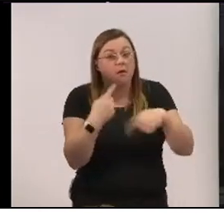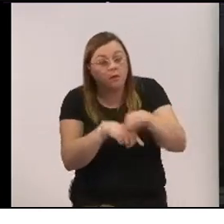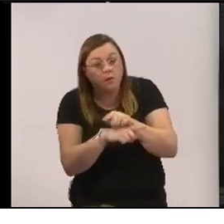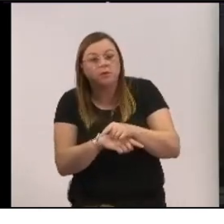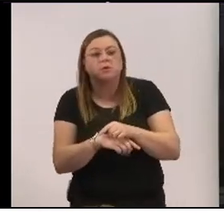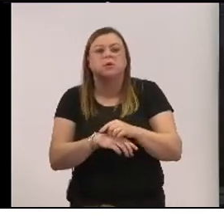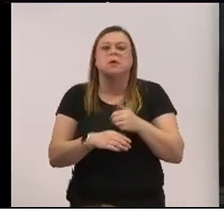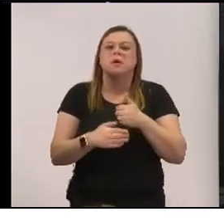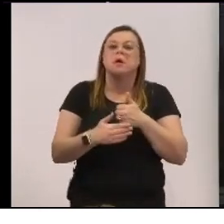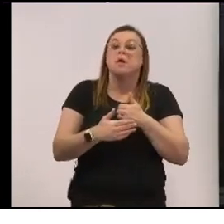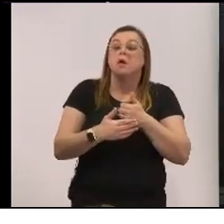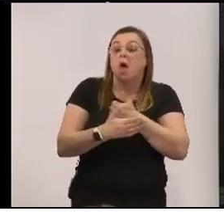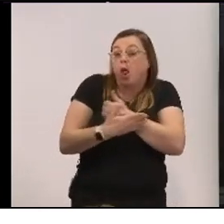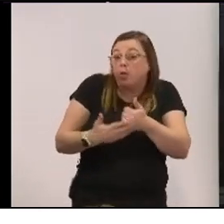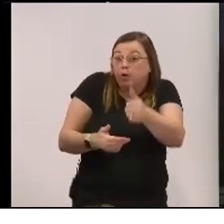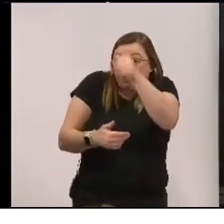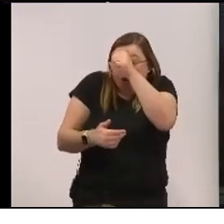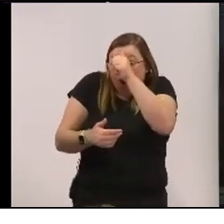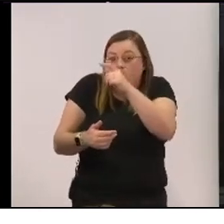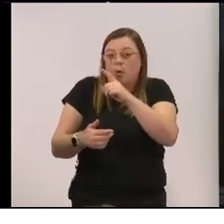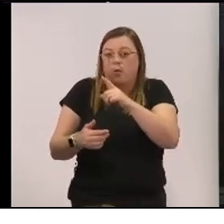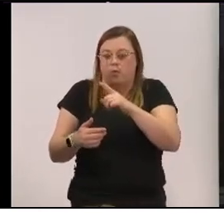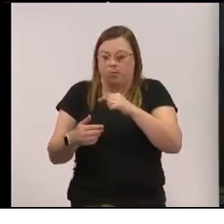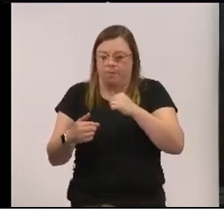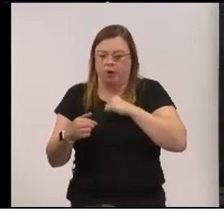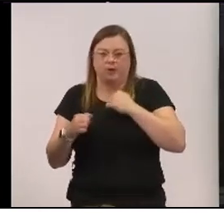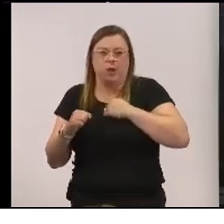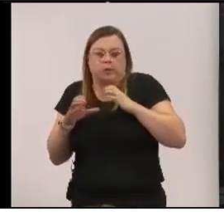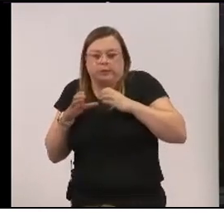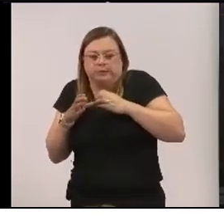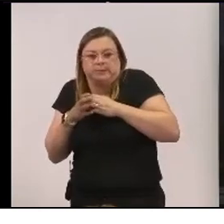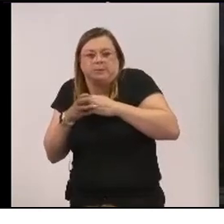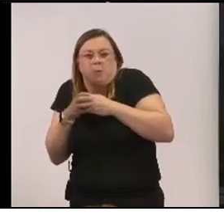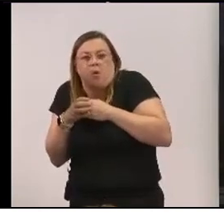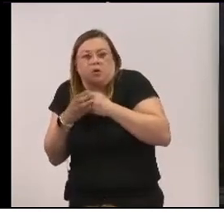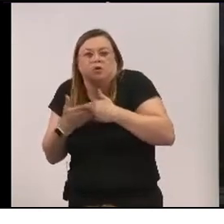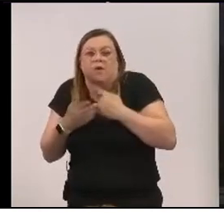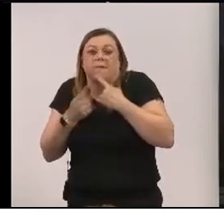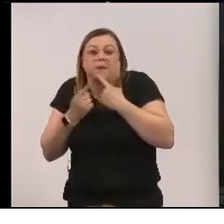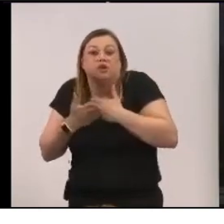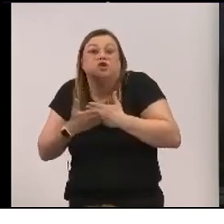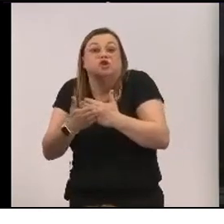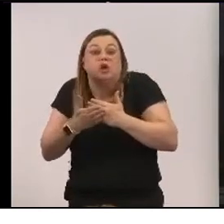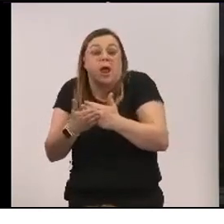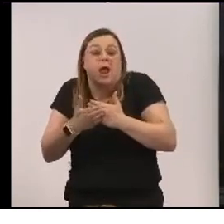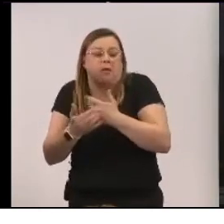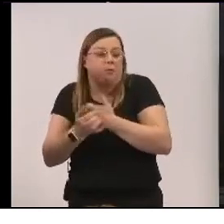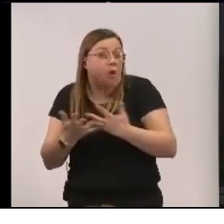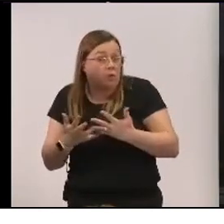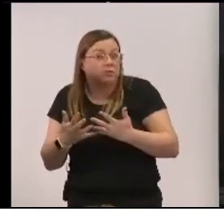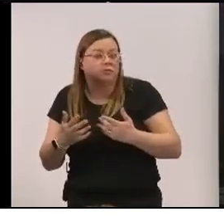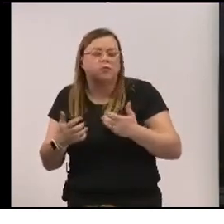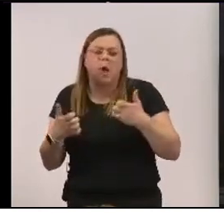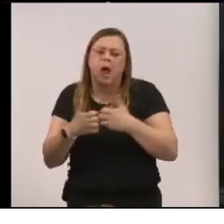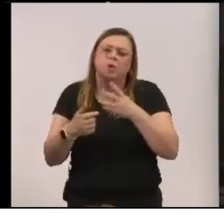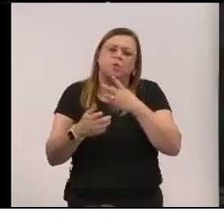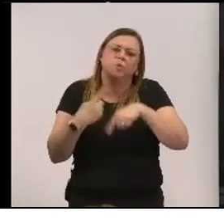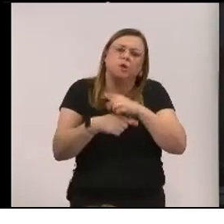they're not always aware of the work that we're doing as a small accessibility team. So there's a lot of sharing of information. So how do we use our influence or at least